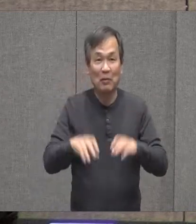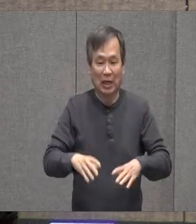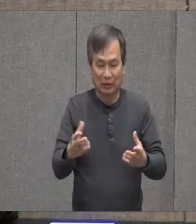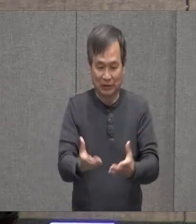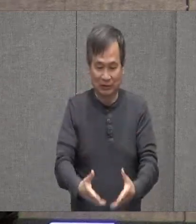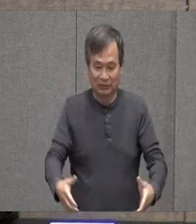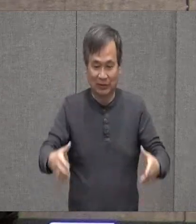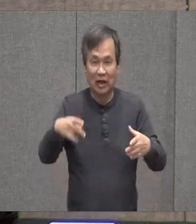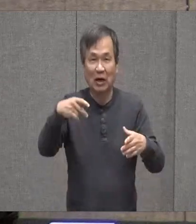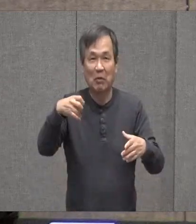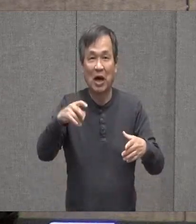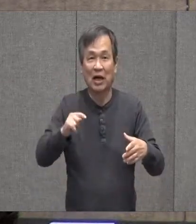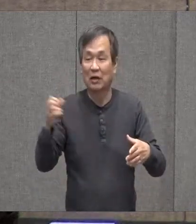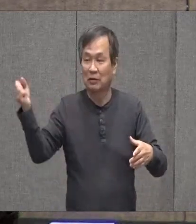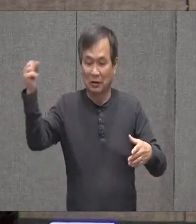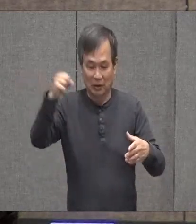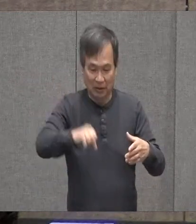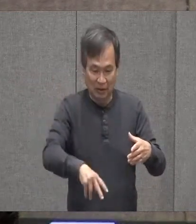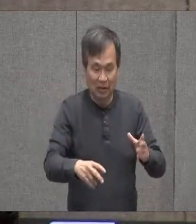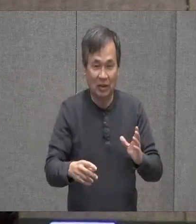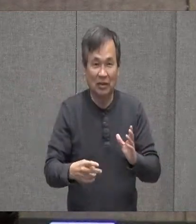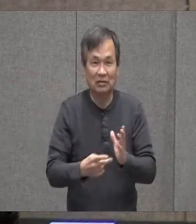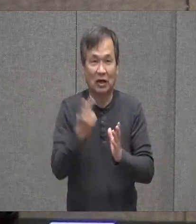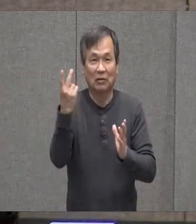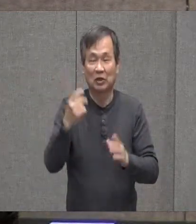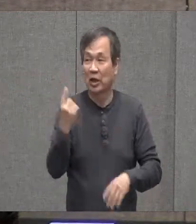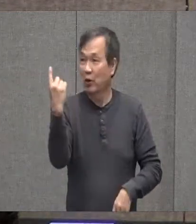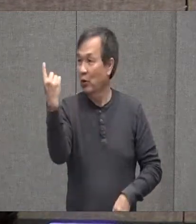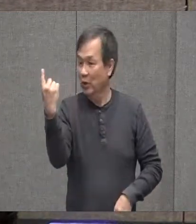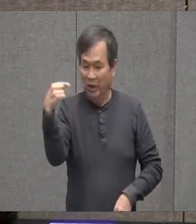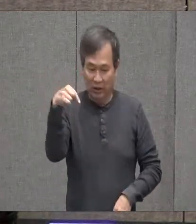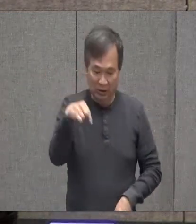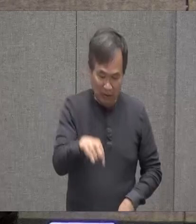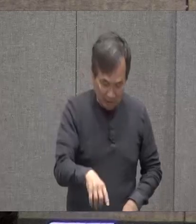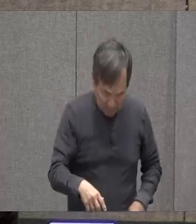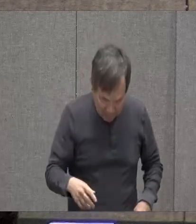they put inside it. Let's go ahead and read.